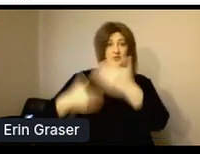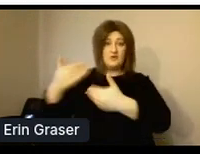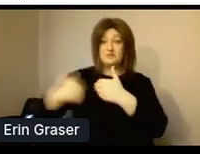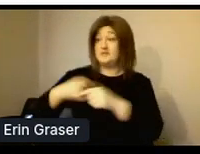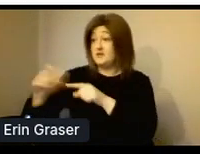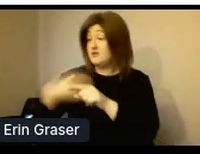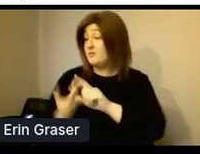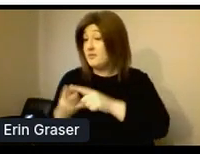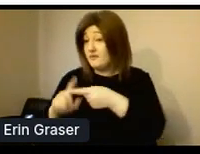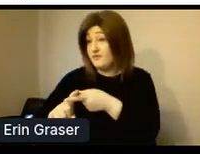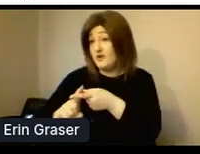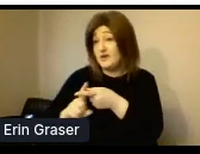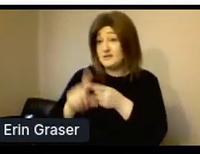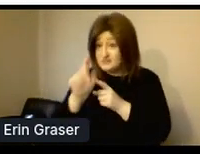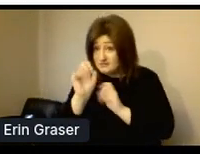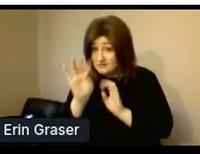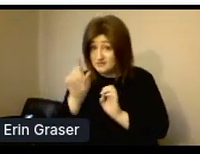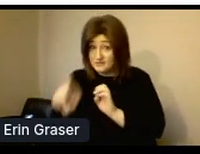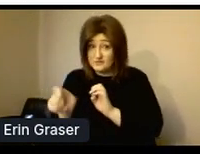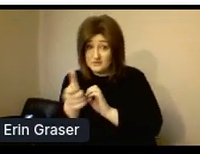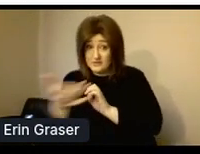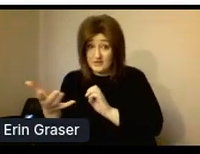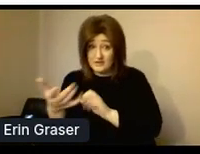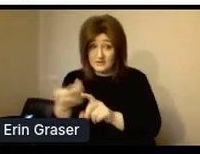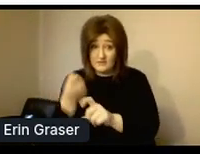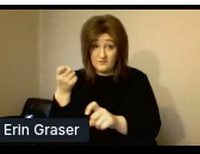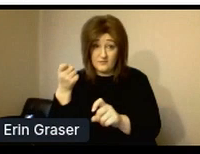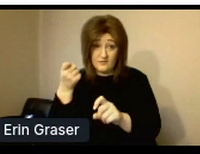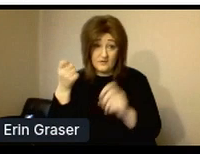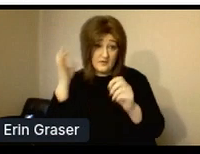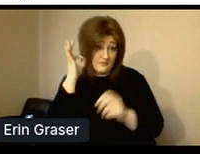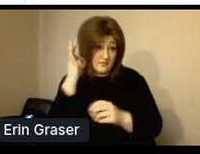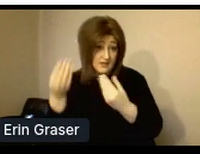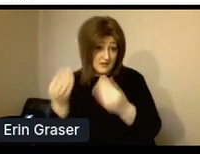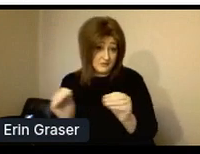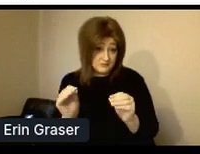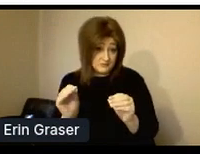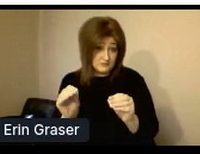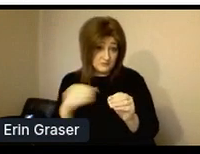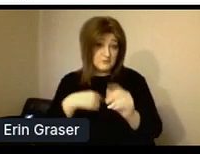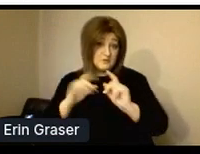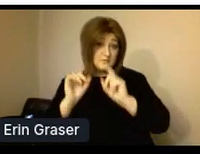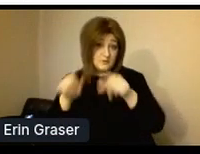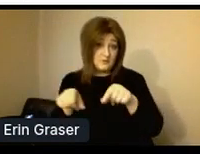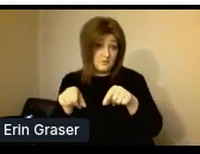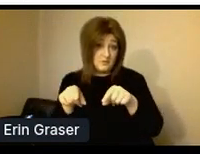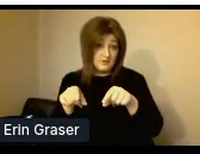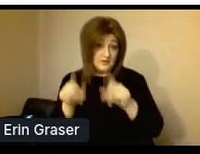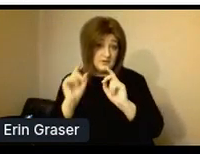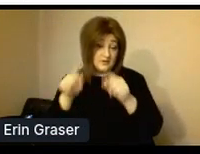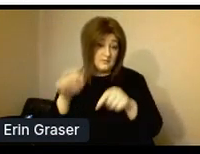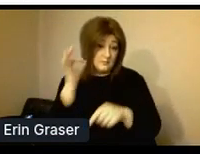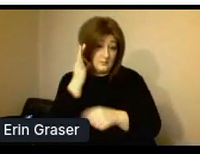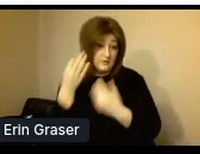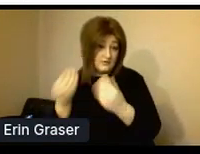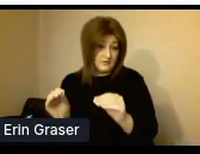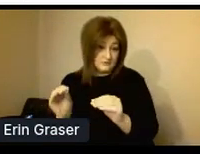I say, hey, do y'all need anything from the hair store? Because I'm going to the hair store.